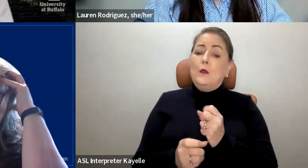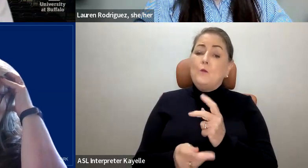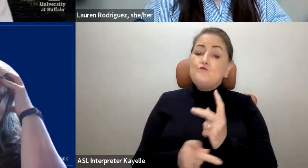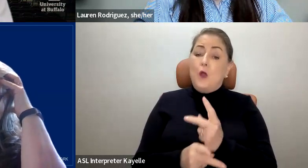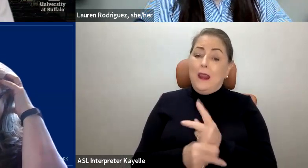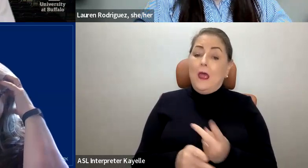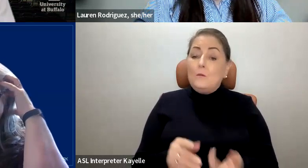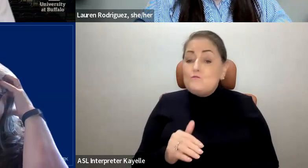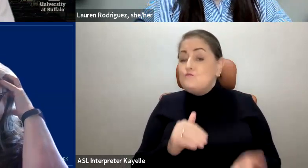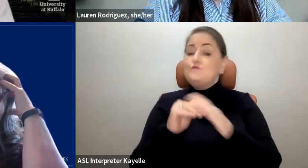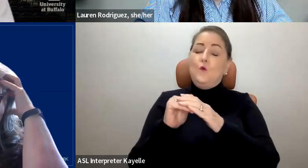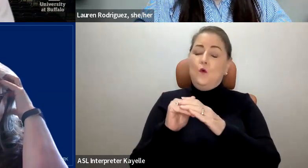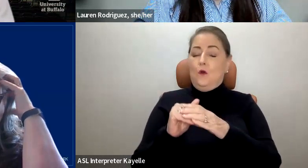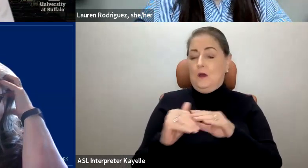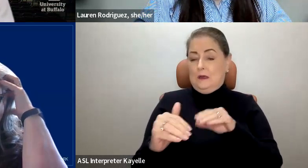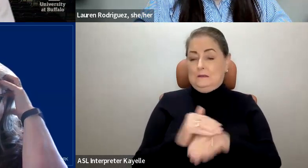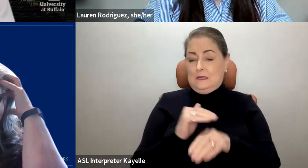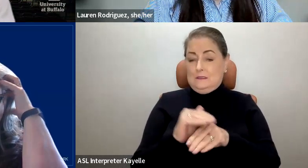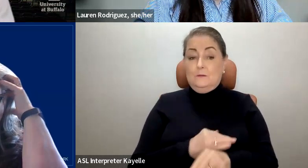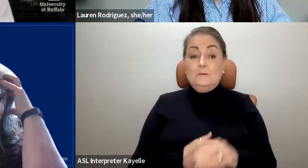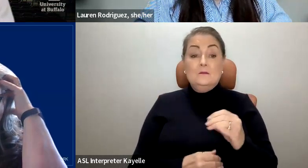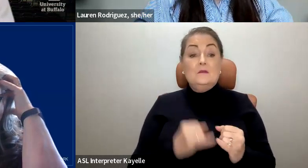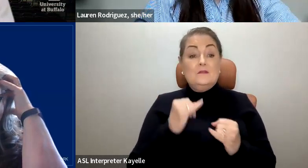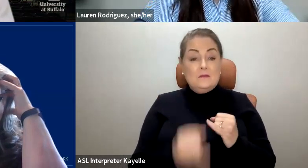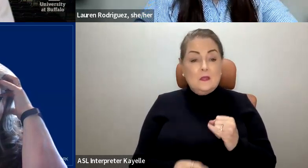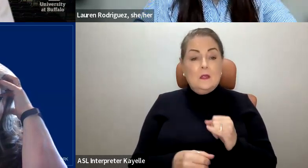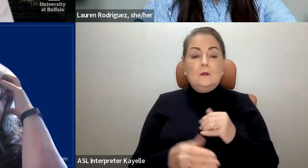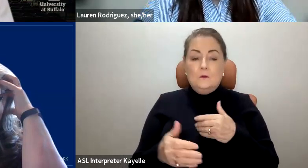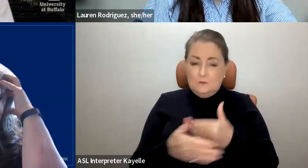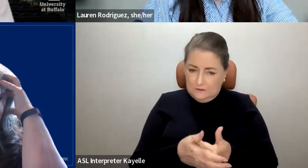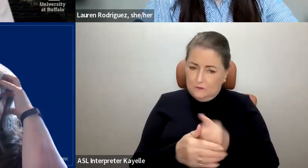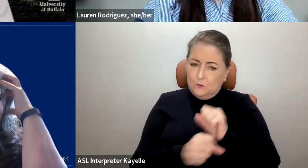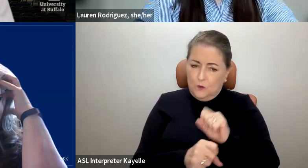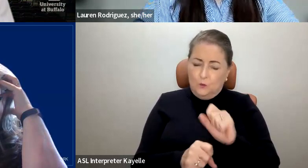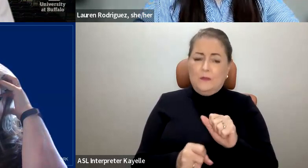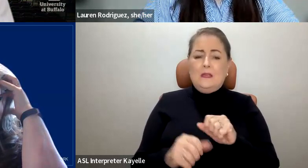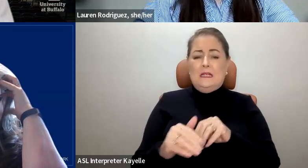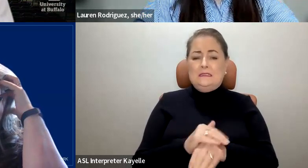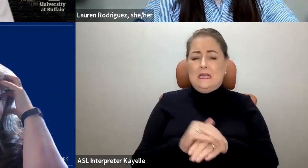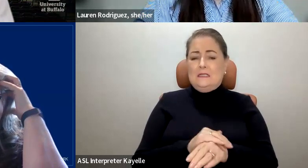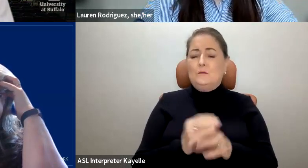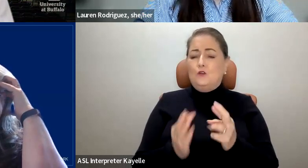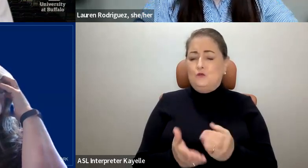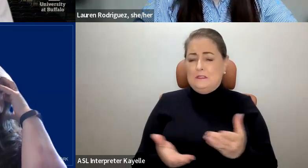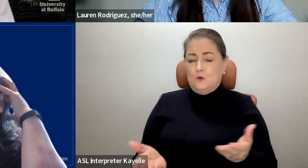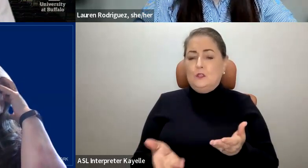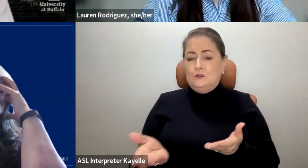finally, I think it is really important to work with your accessibility resources or disability services office. I